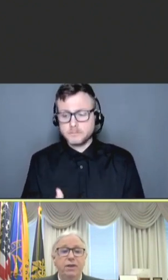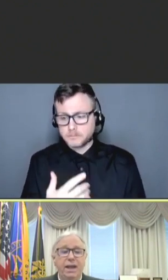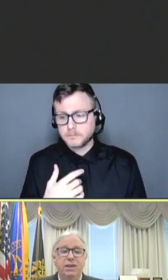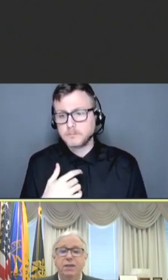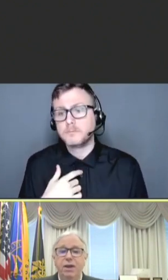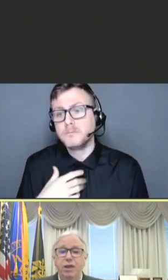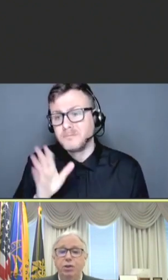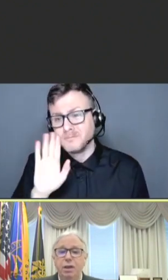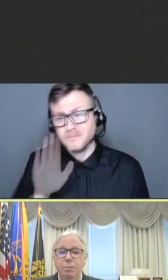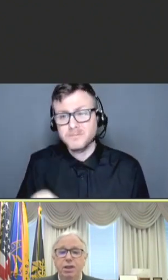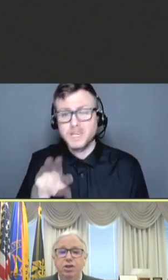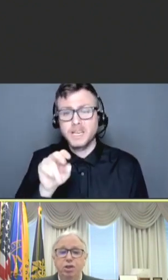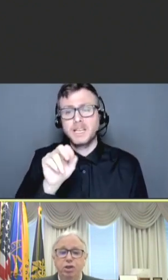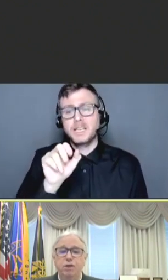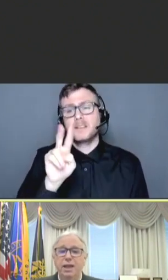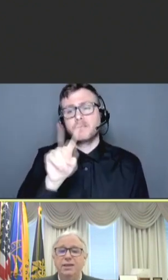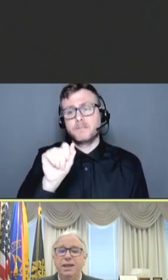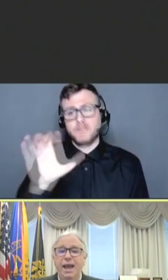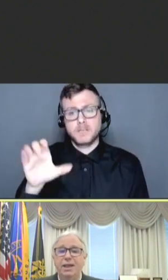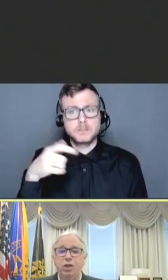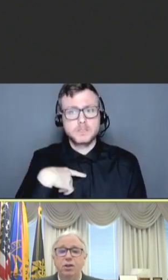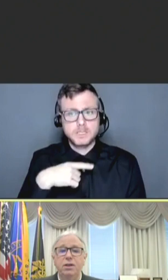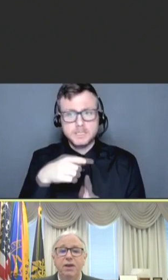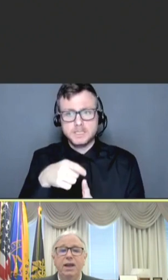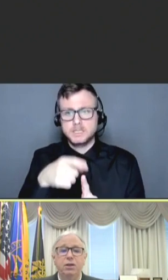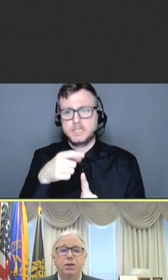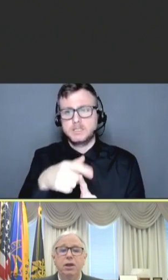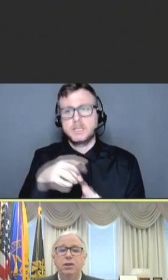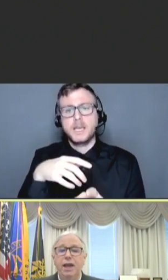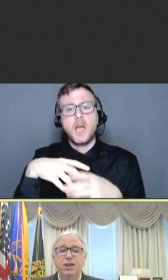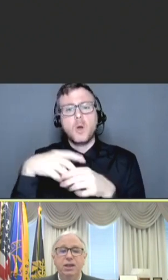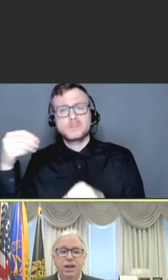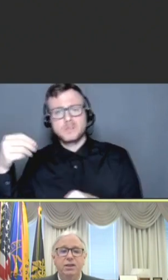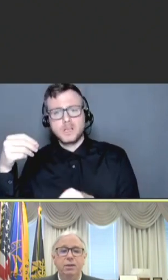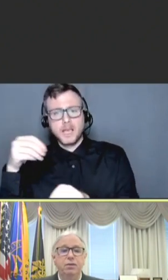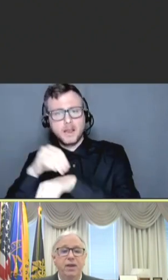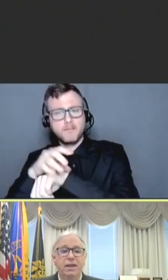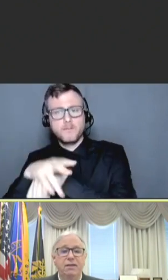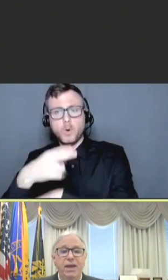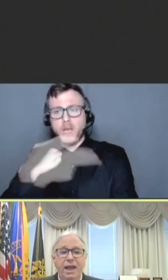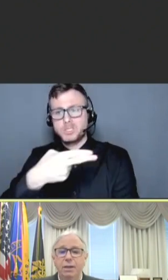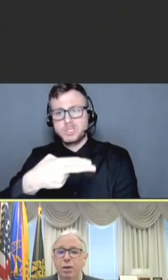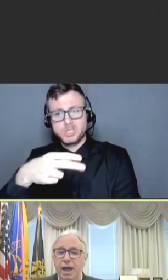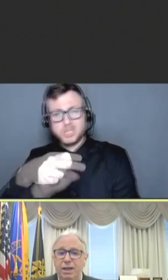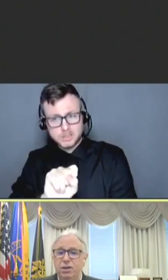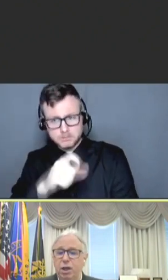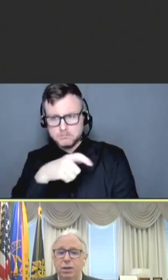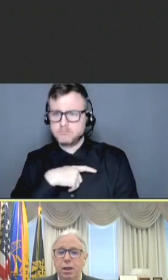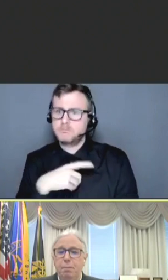Vaccine Advisory Committee serves as the external advisor to HHS, and provides valuable guidance on